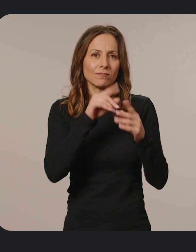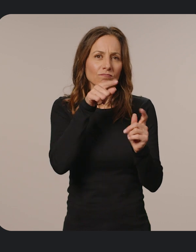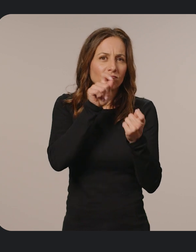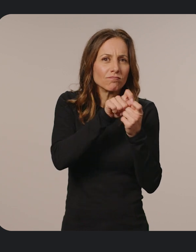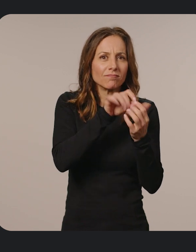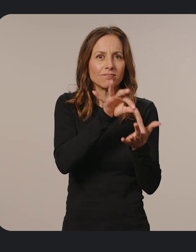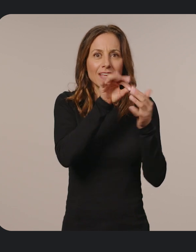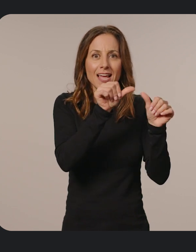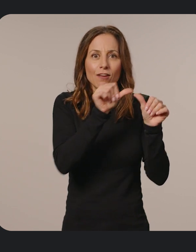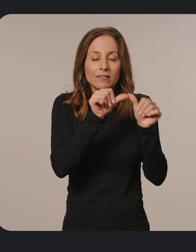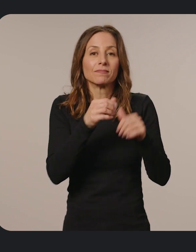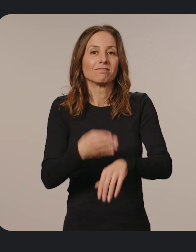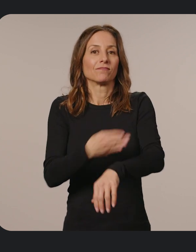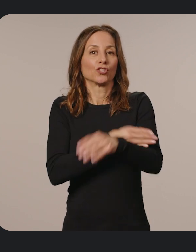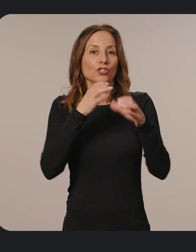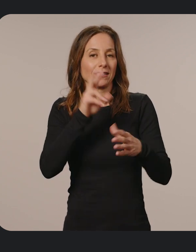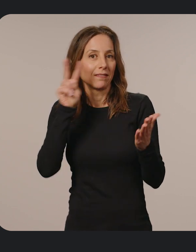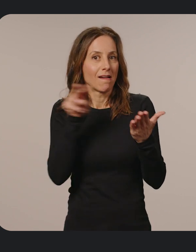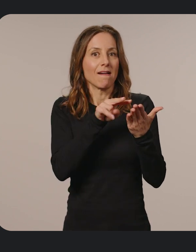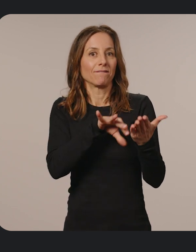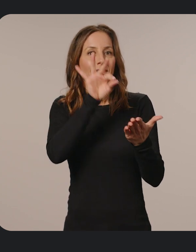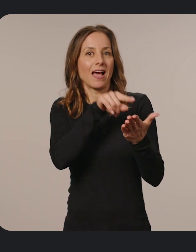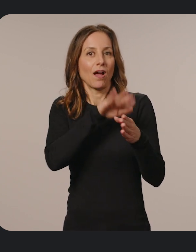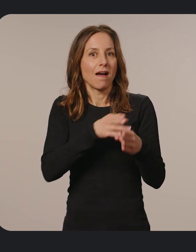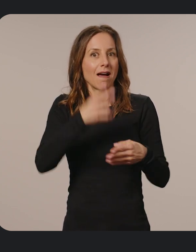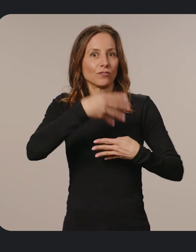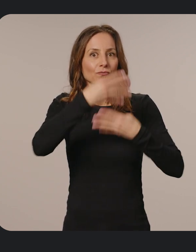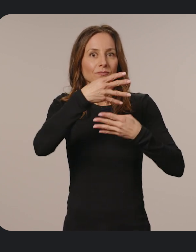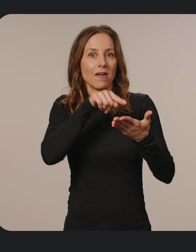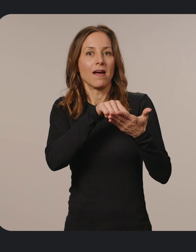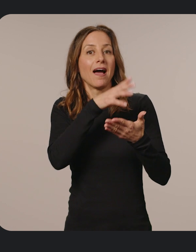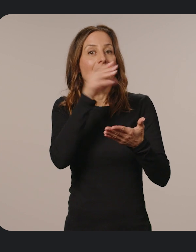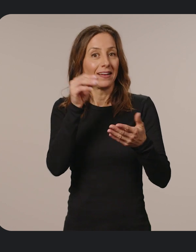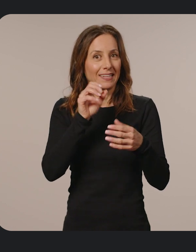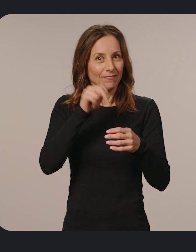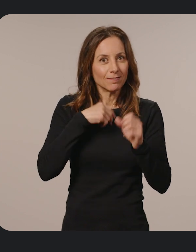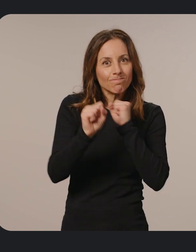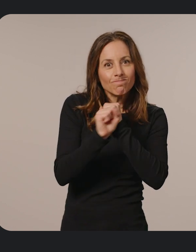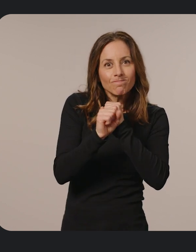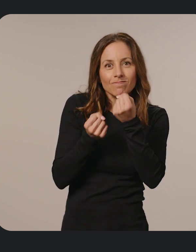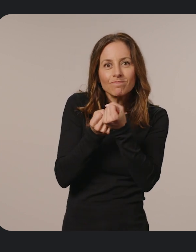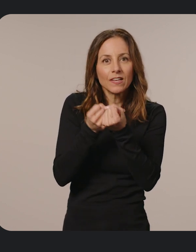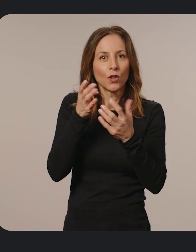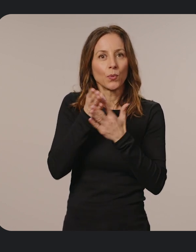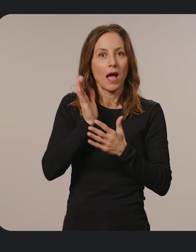in exclusive areas, increasing the chance of users discovering you on high-traffic surfaces, and even advocating